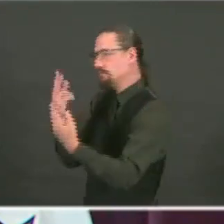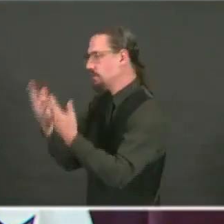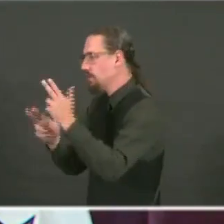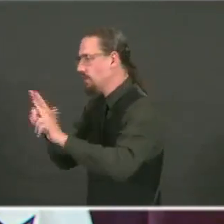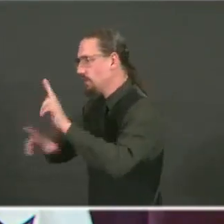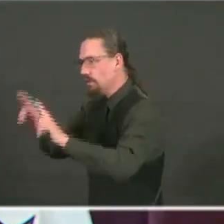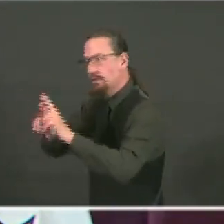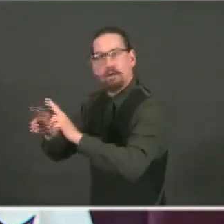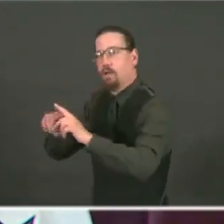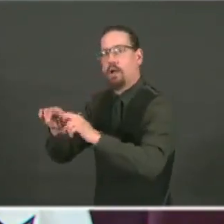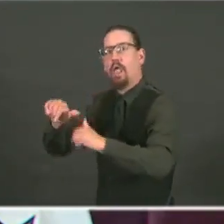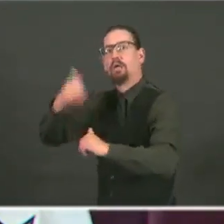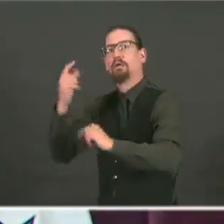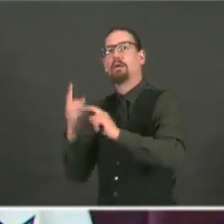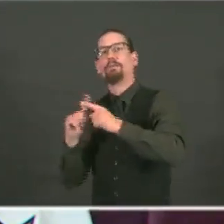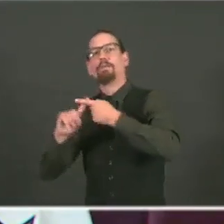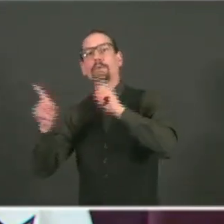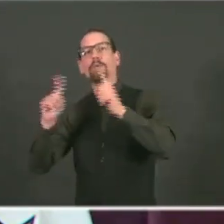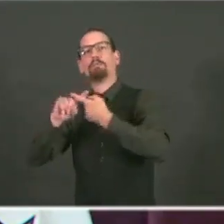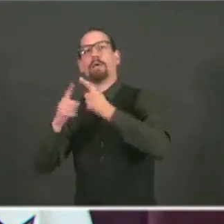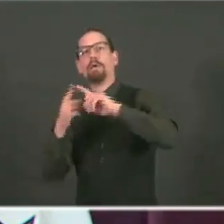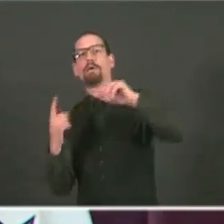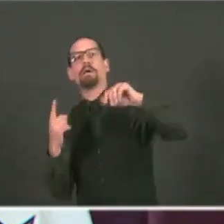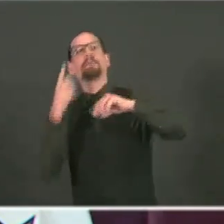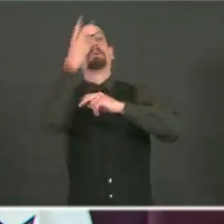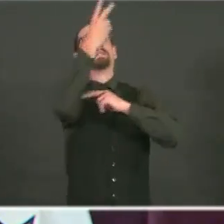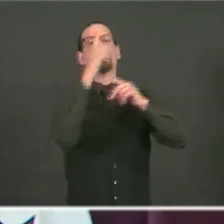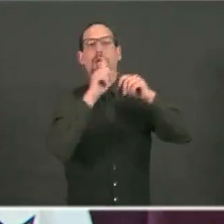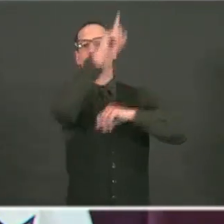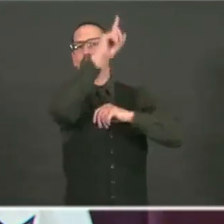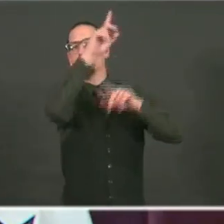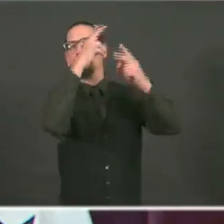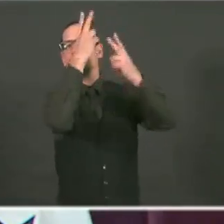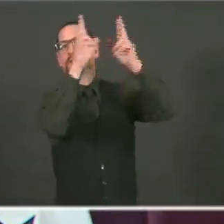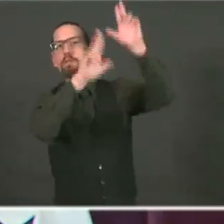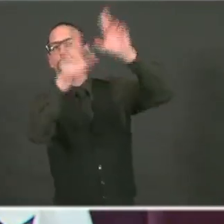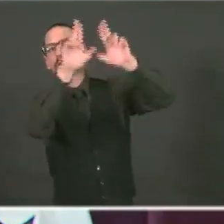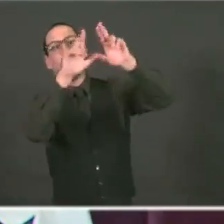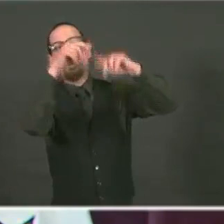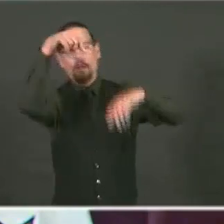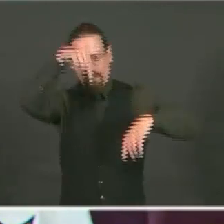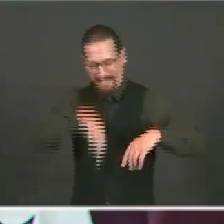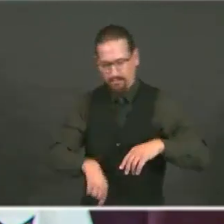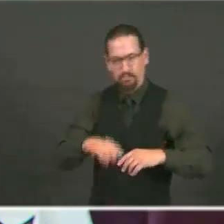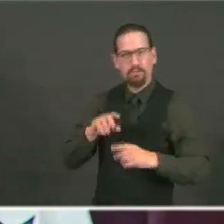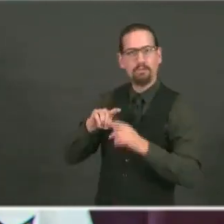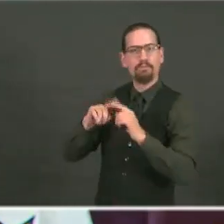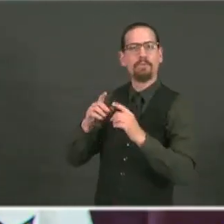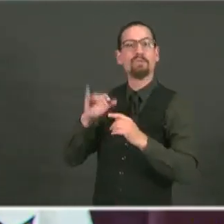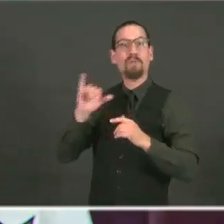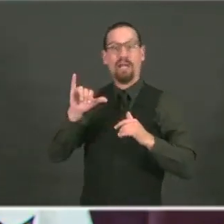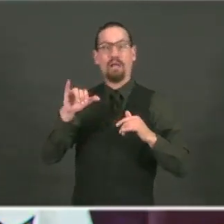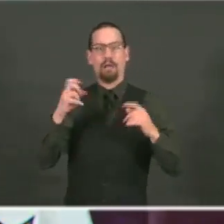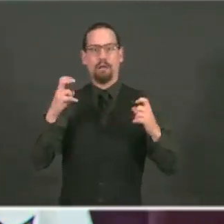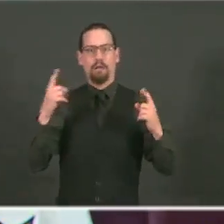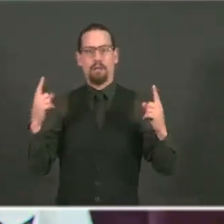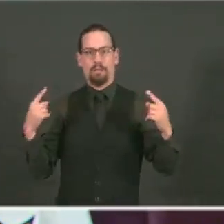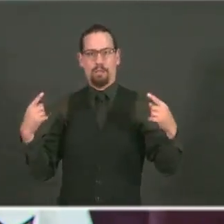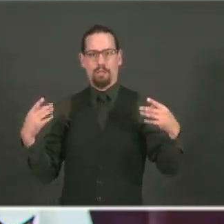THEY GET TOGETHER WITH ONE SMALL GROUP HERE, GO UPSTAIRS TO THE SECOND FLOOR, GO TO THE FRONT